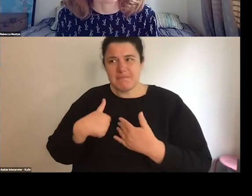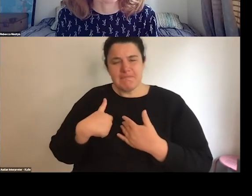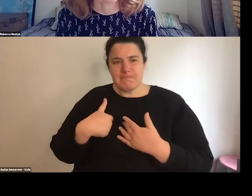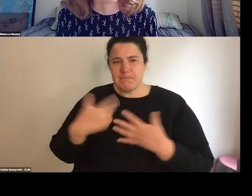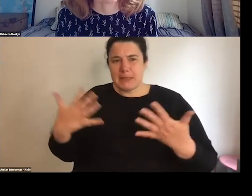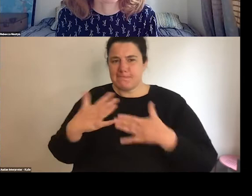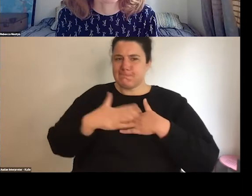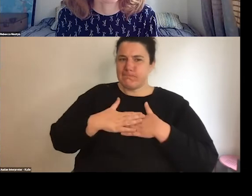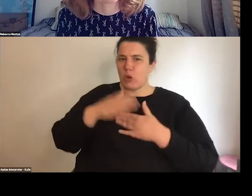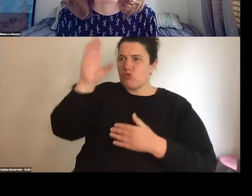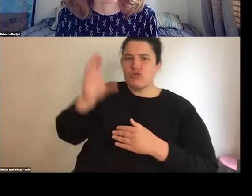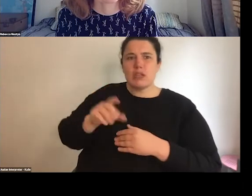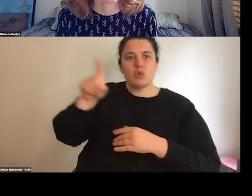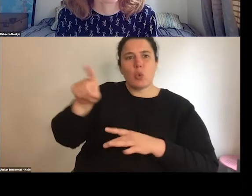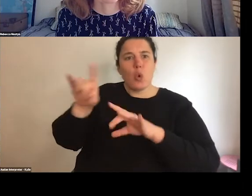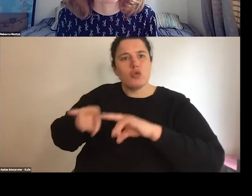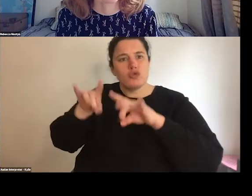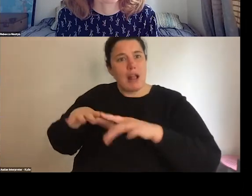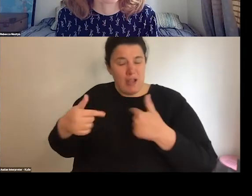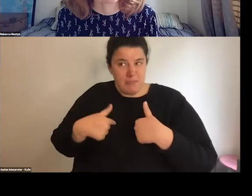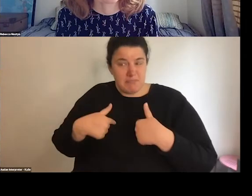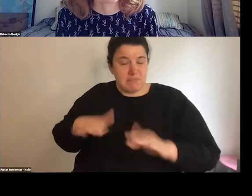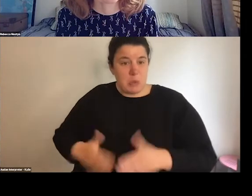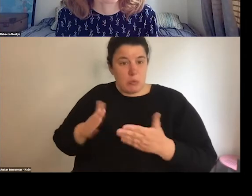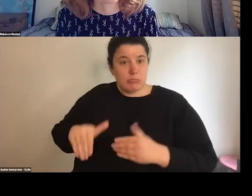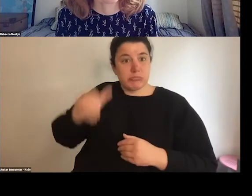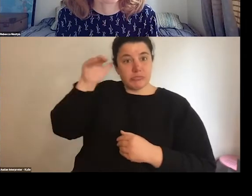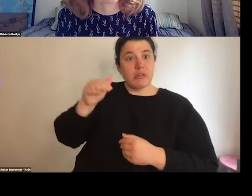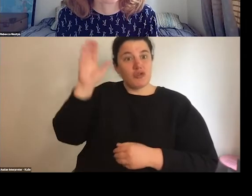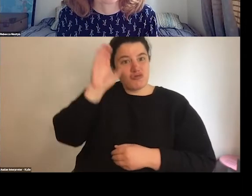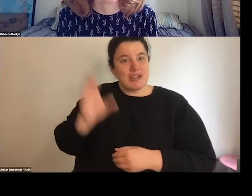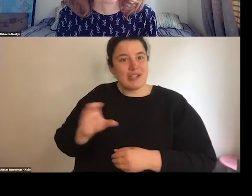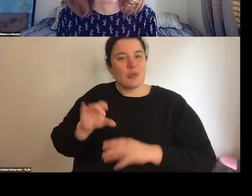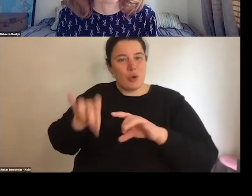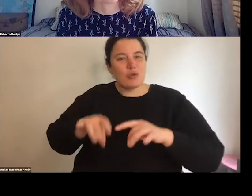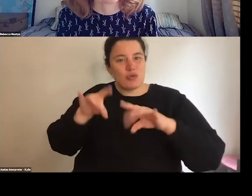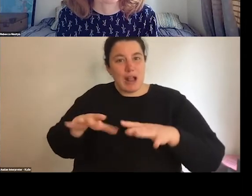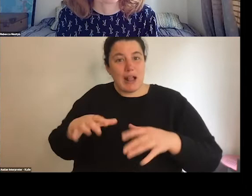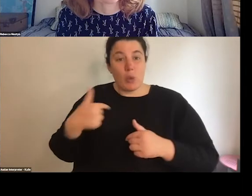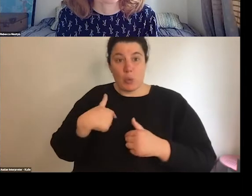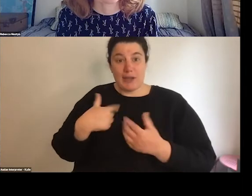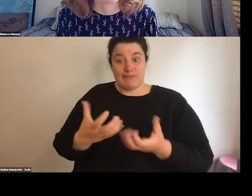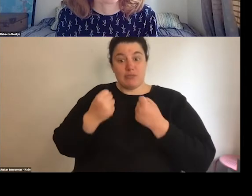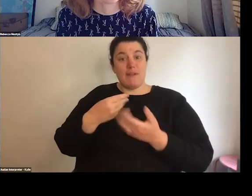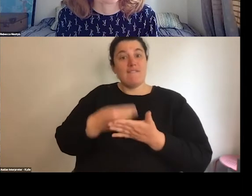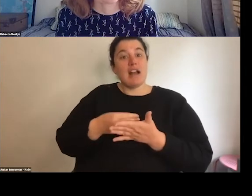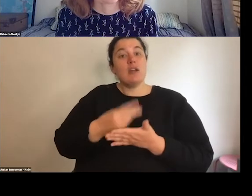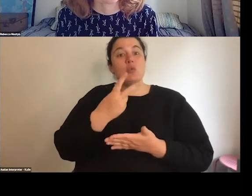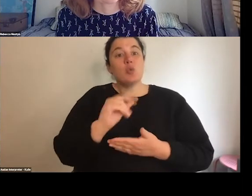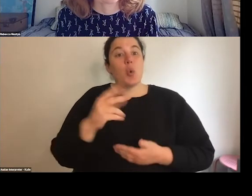from regional Australia myself. So we won some funding back in 2018 to conduct some workshops,